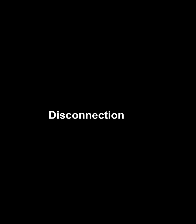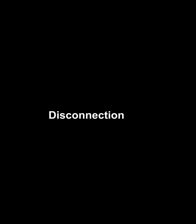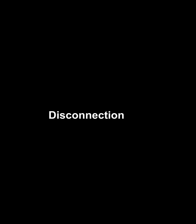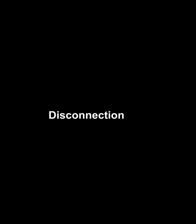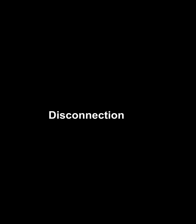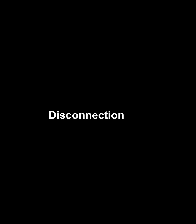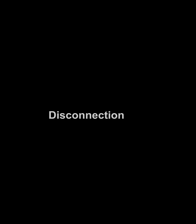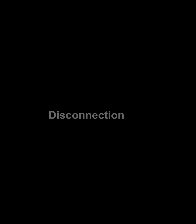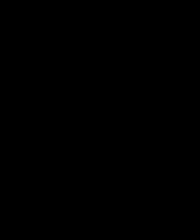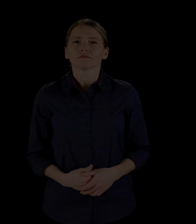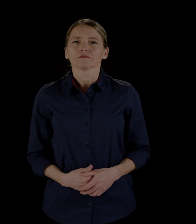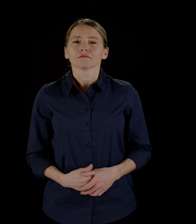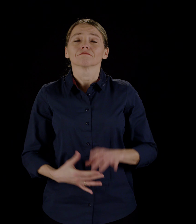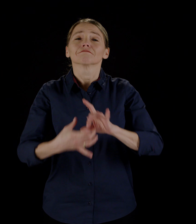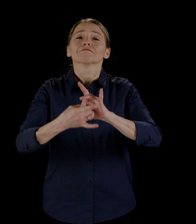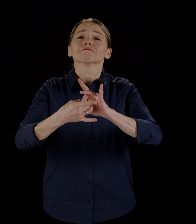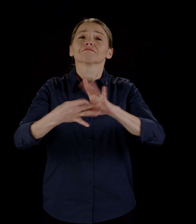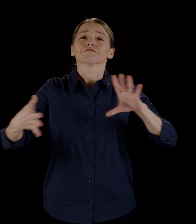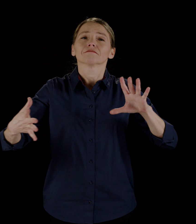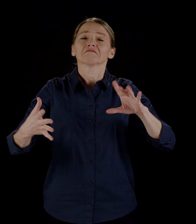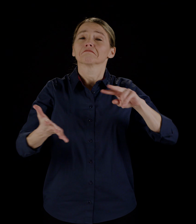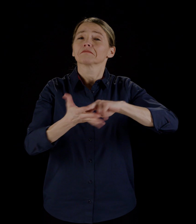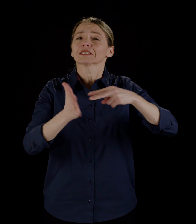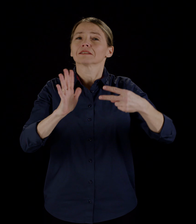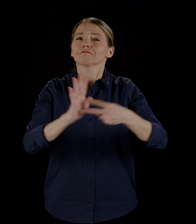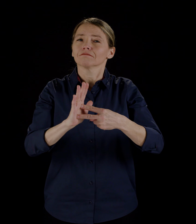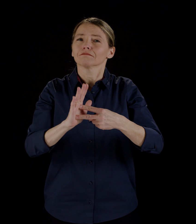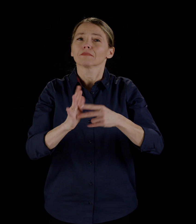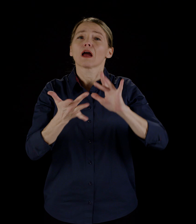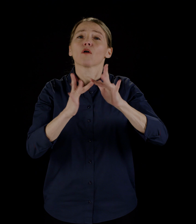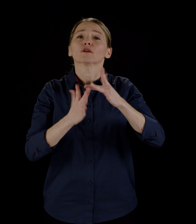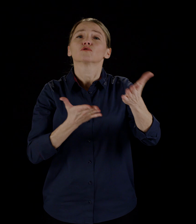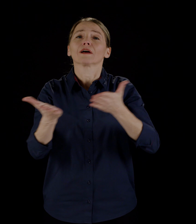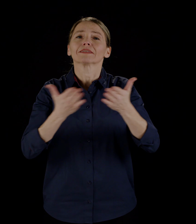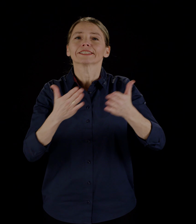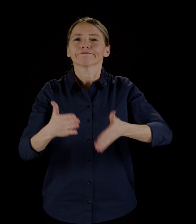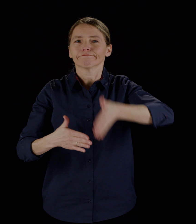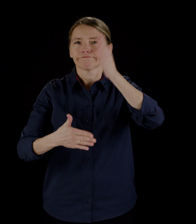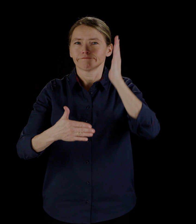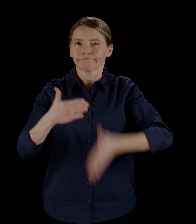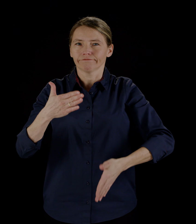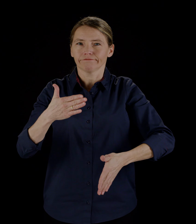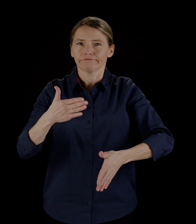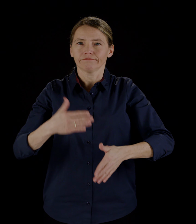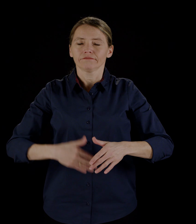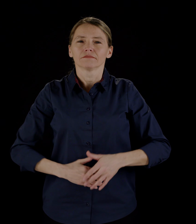Disconnection Disconnection refers to the termination of Internet services.